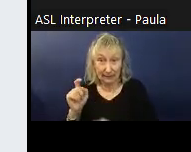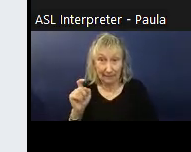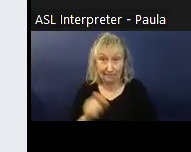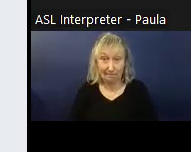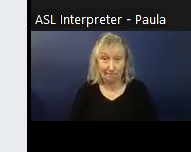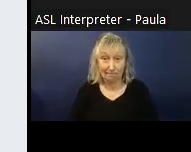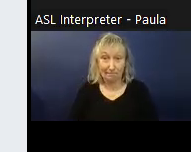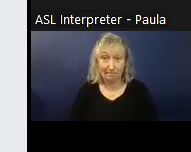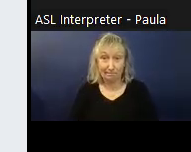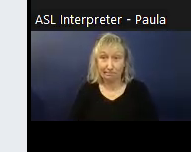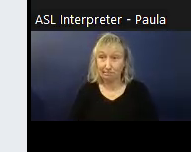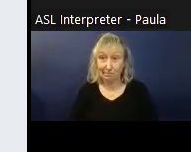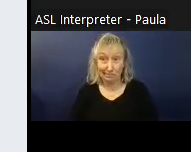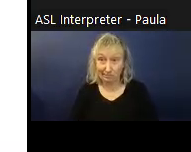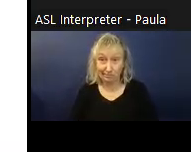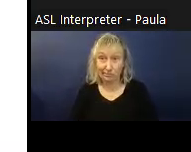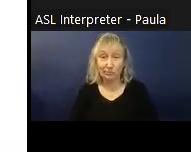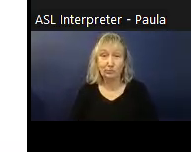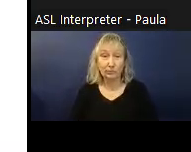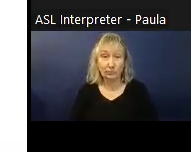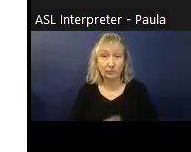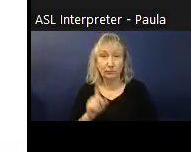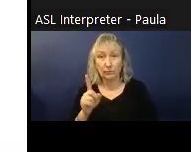OK, let me get back to our.